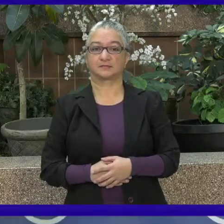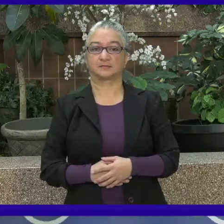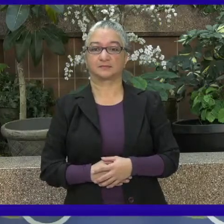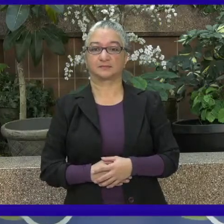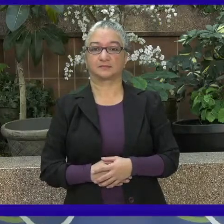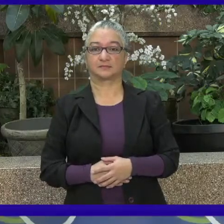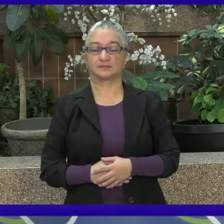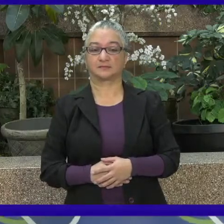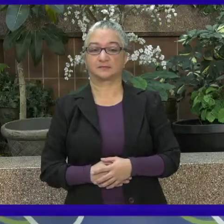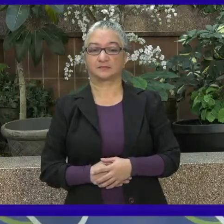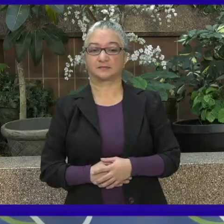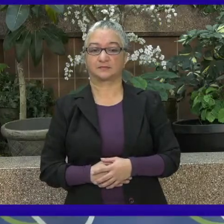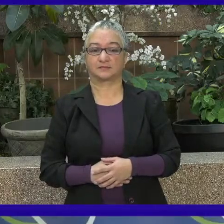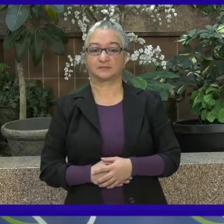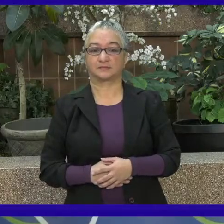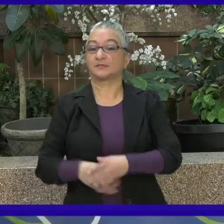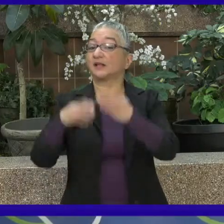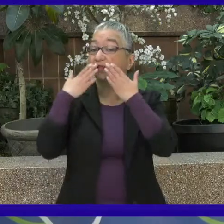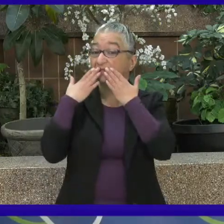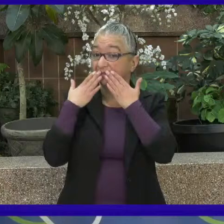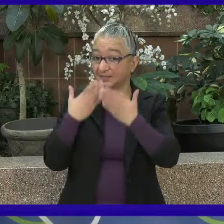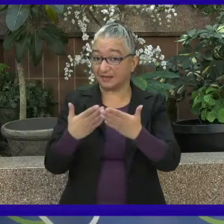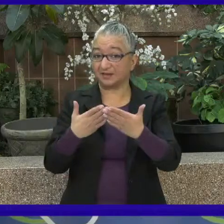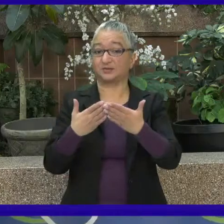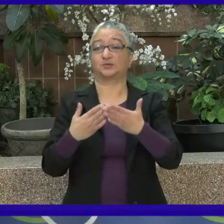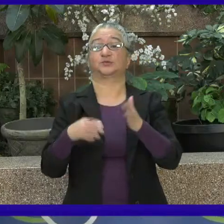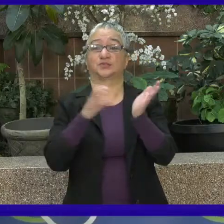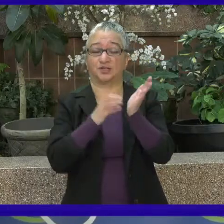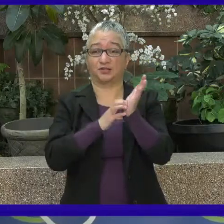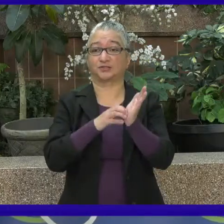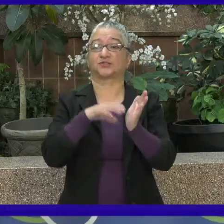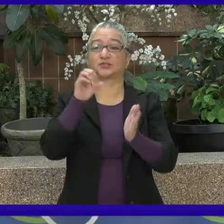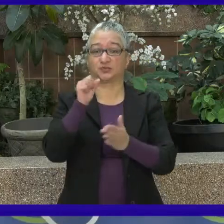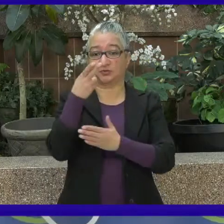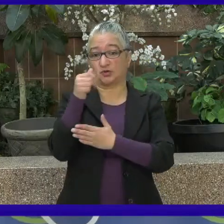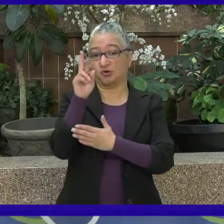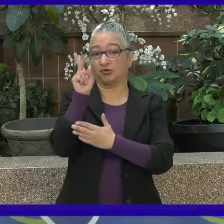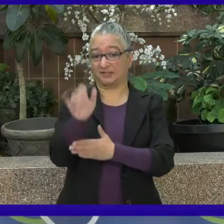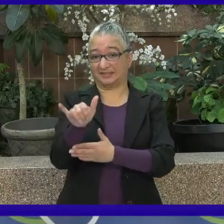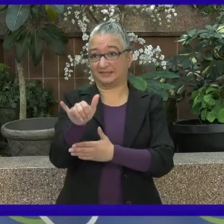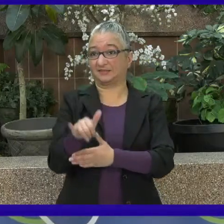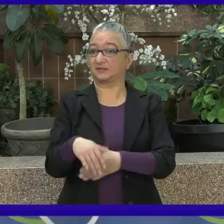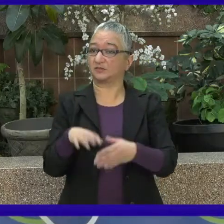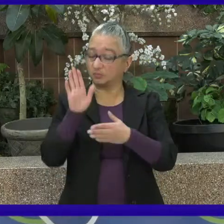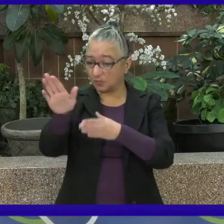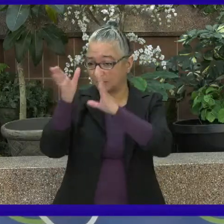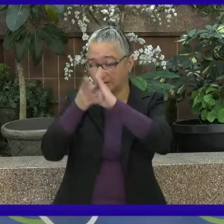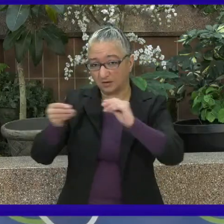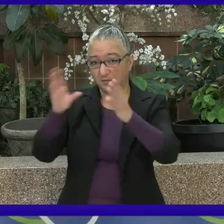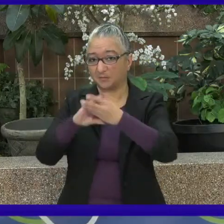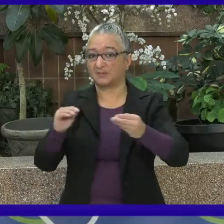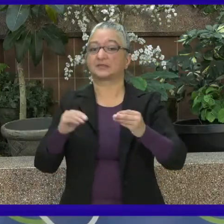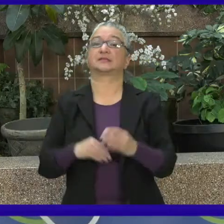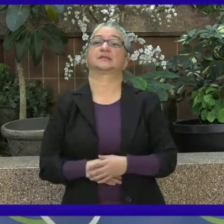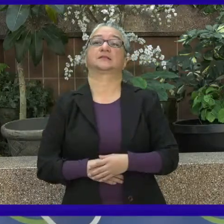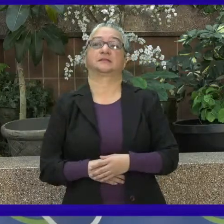thank you very much dr sharkey for your comments and and again for stepping forward both of you